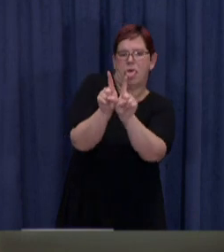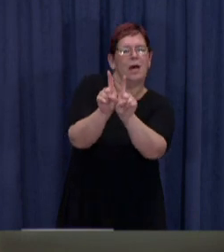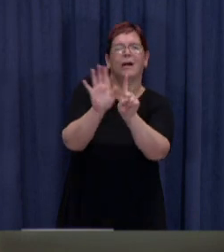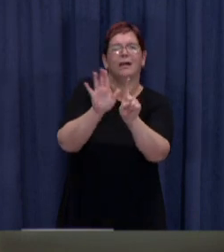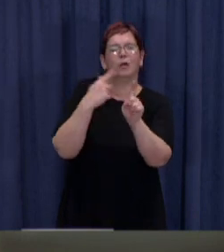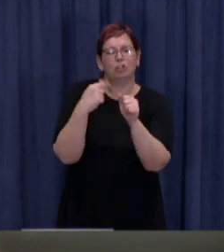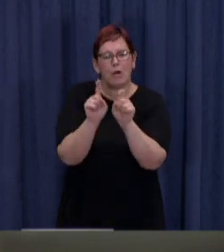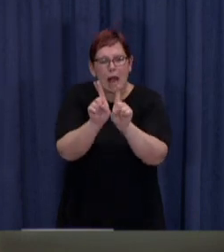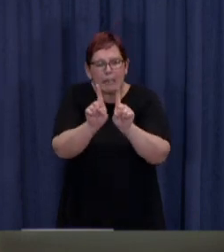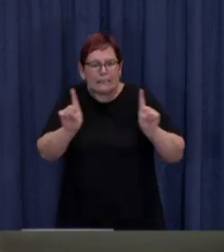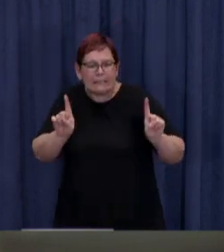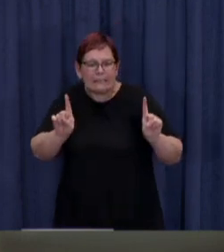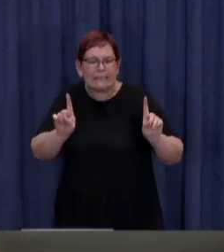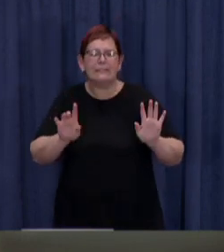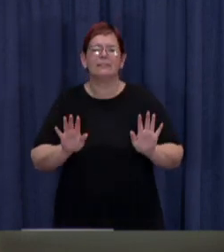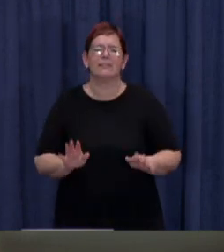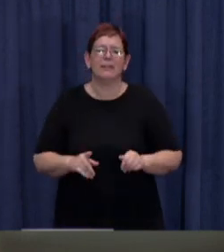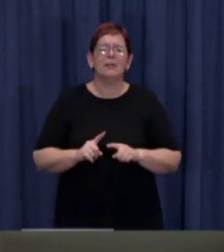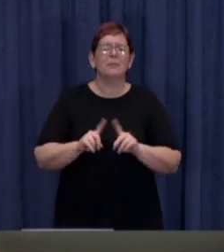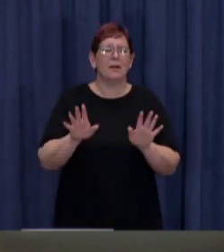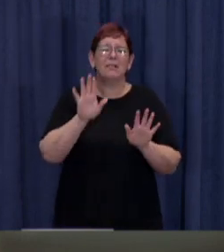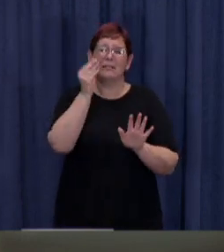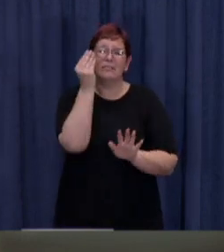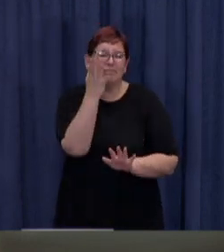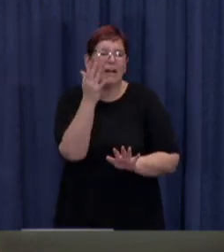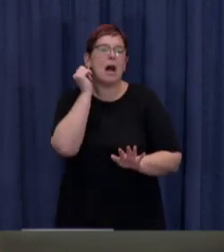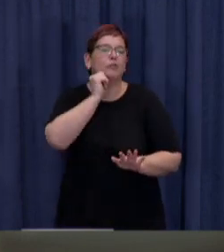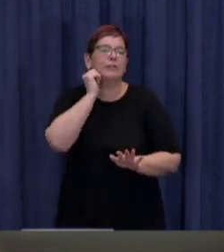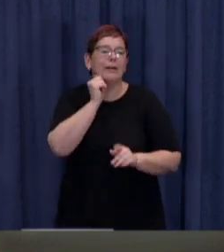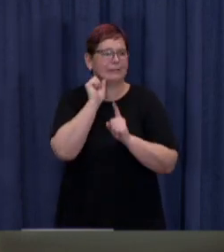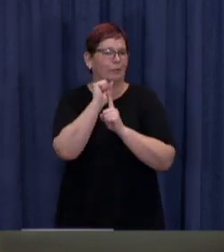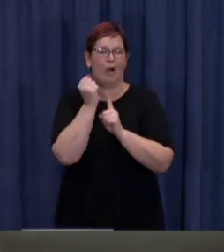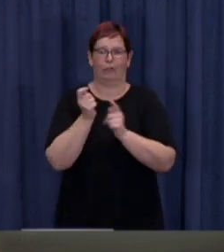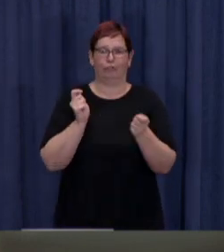things change what's what's your message to the citizens of Toronto and frontline workers